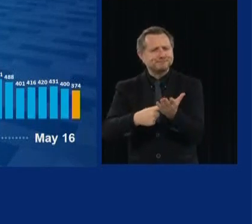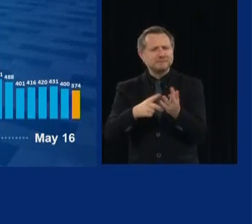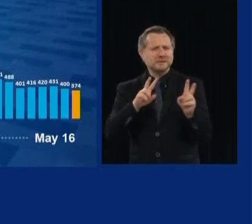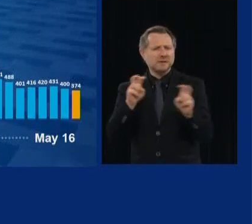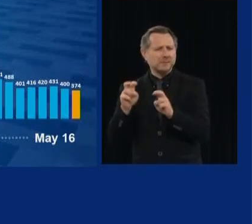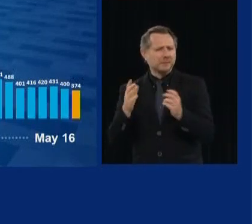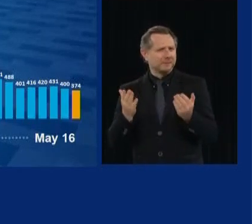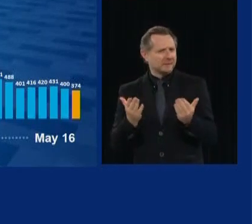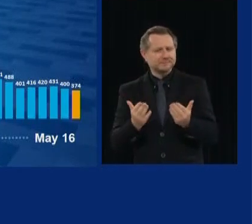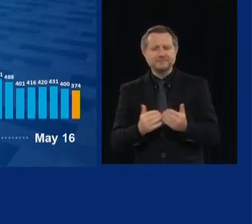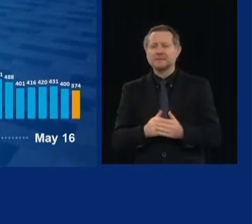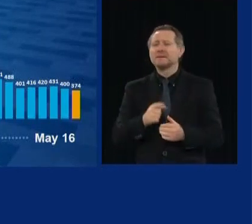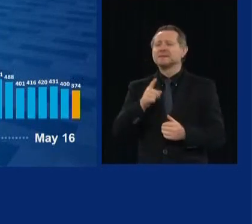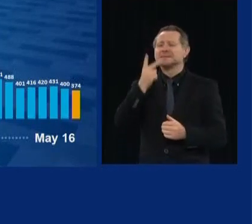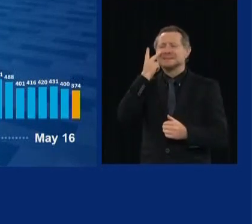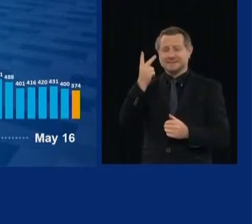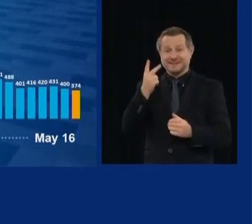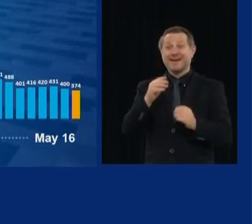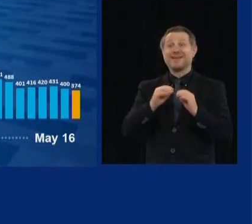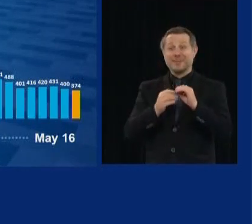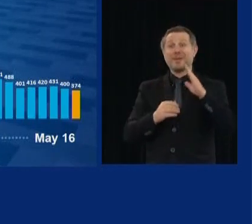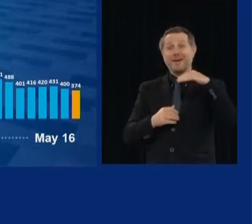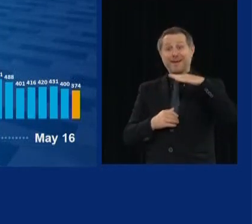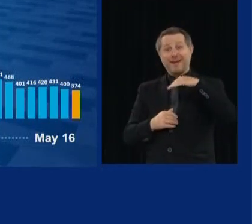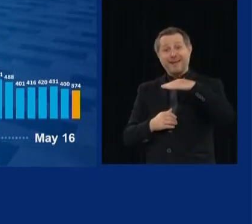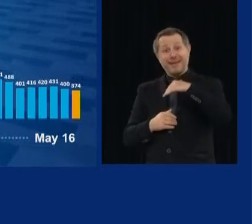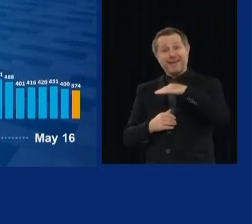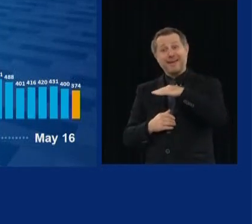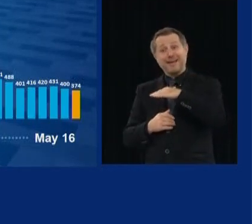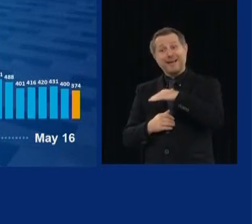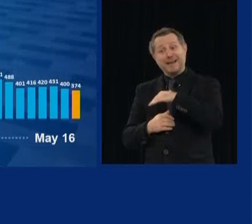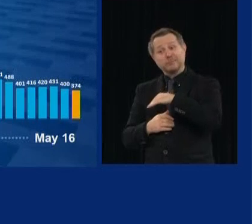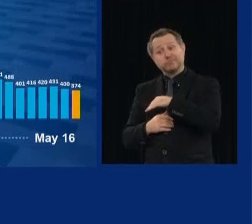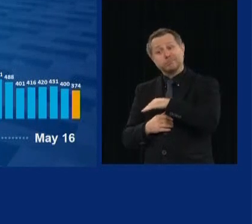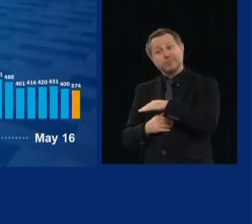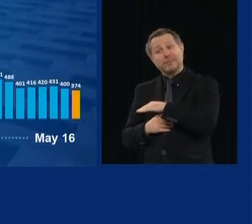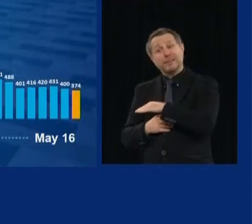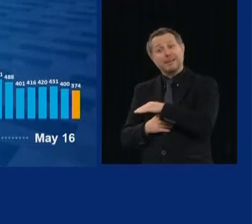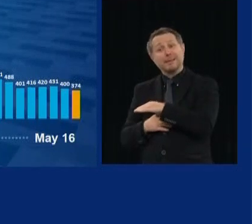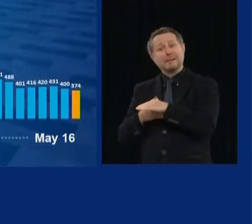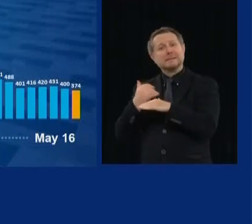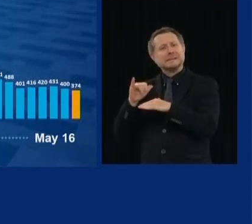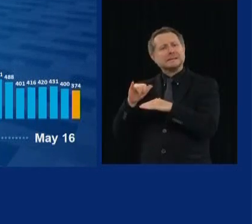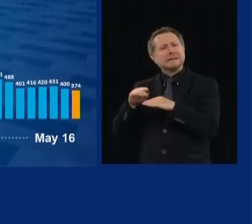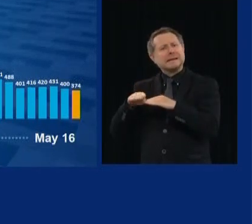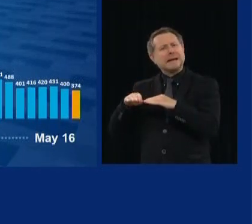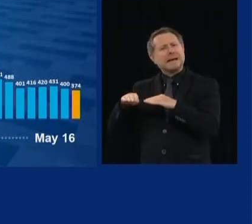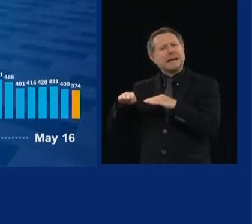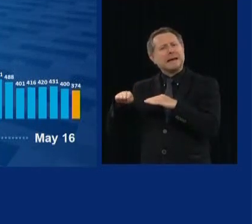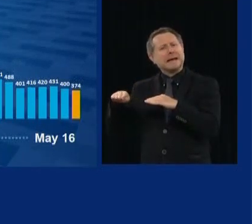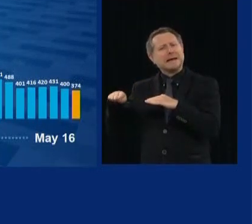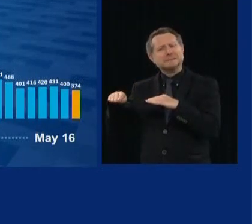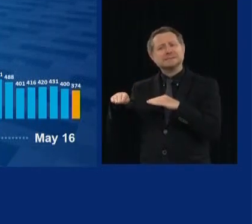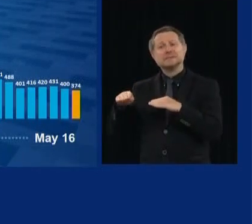PLATE. IT IS INTERESTING, WE HAVE BEEN TALKING ABOUT THIS, LOOKING AT THIS IT IS INTERESTING TO SEE